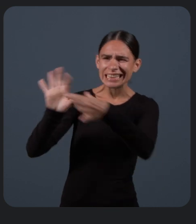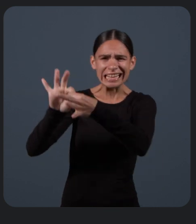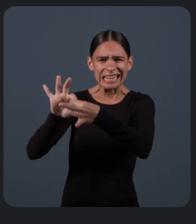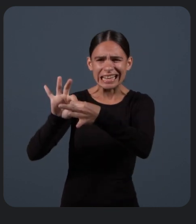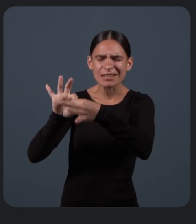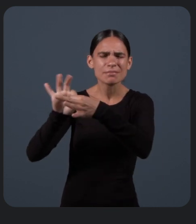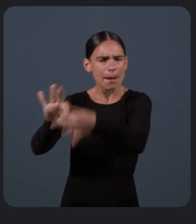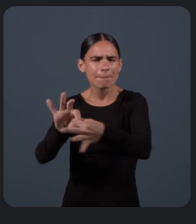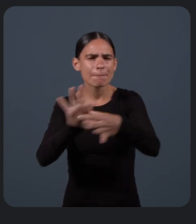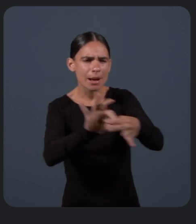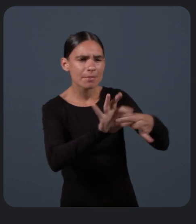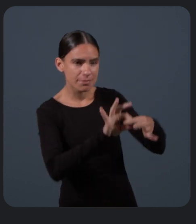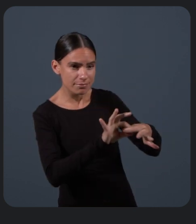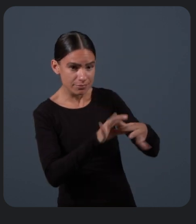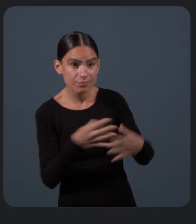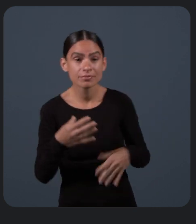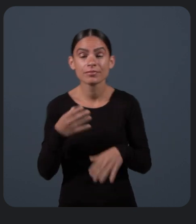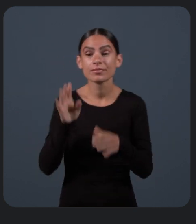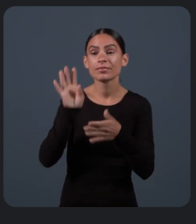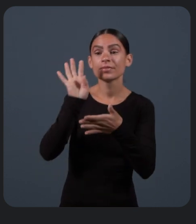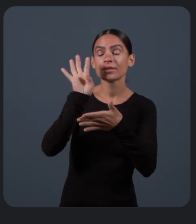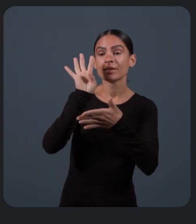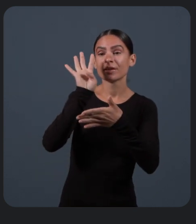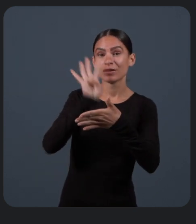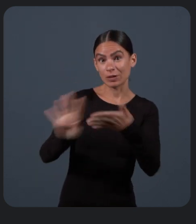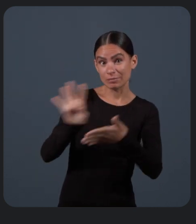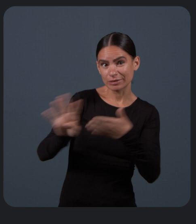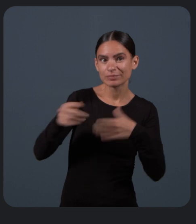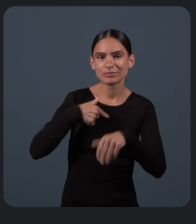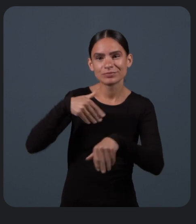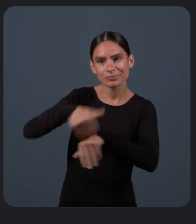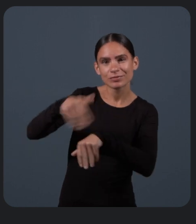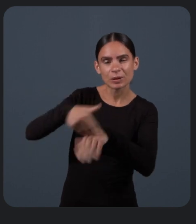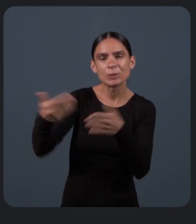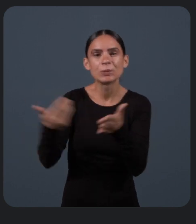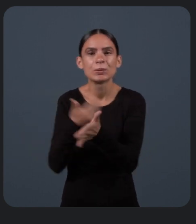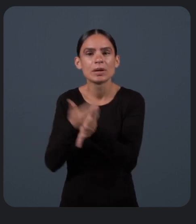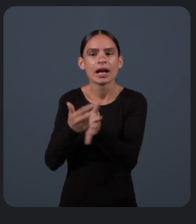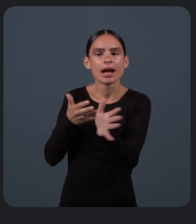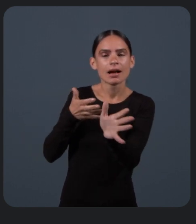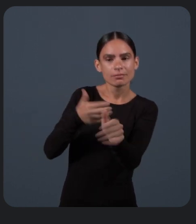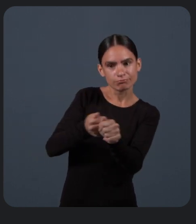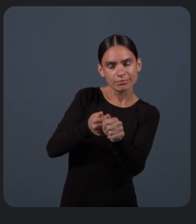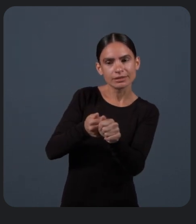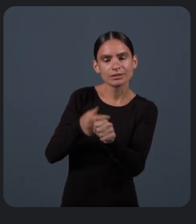Now every four weeks, we ship new versions of Chrome based on the open-source Chromium project designed